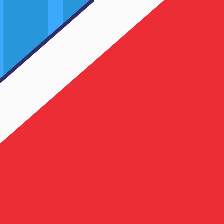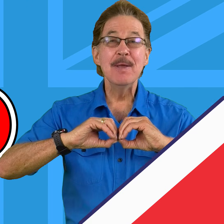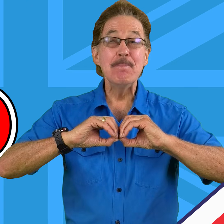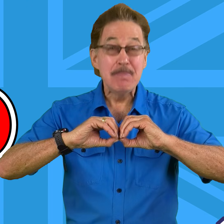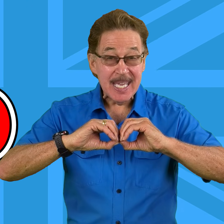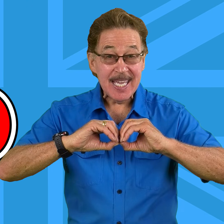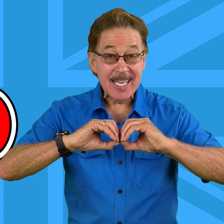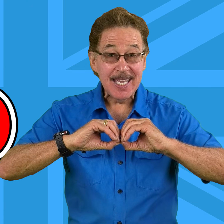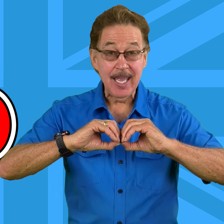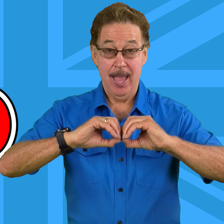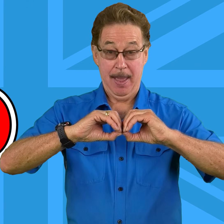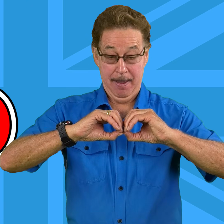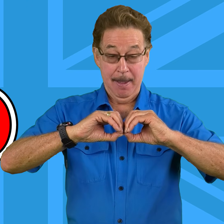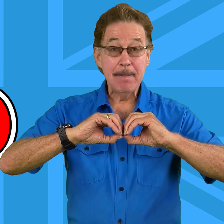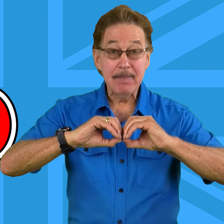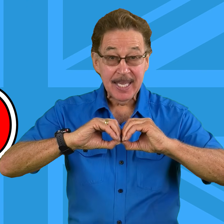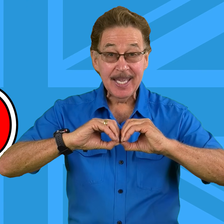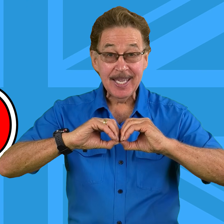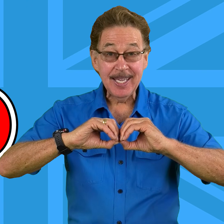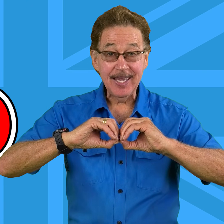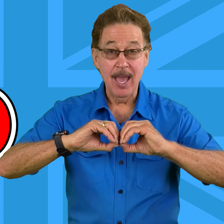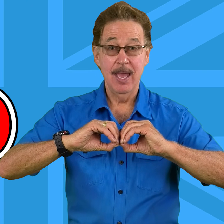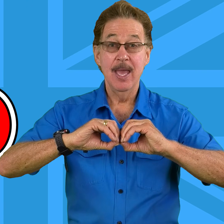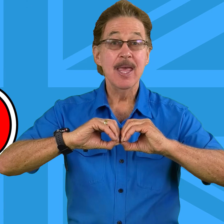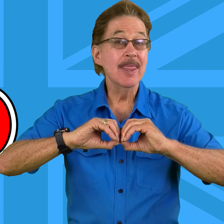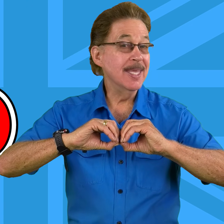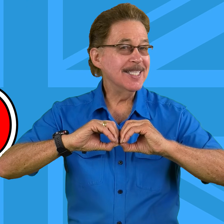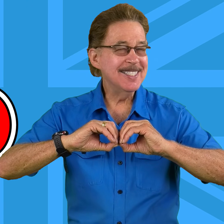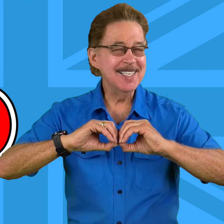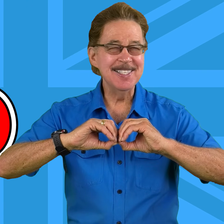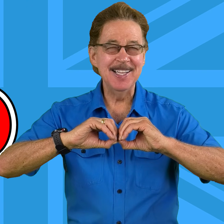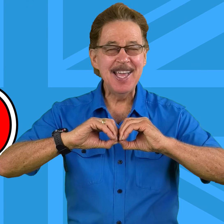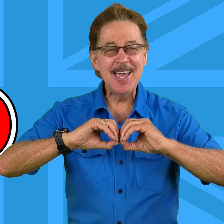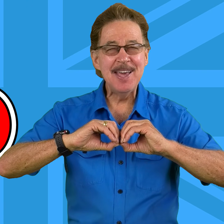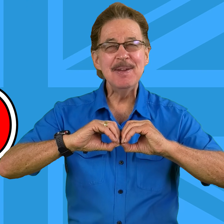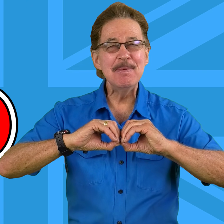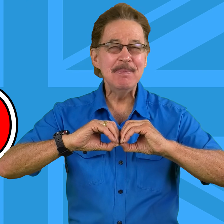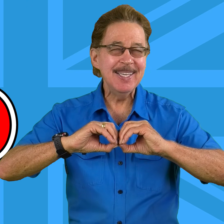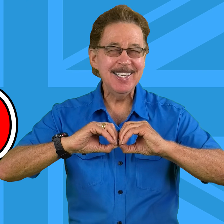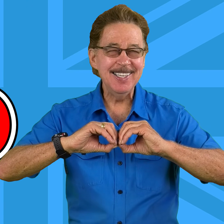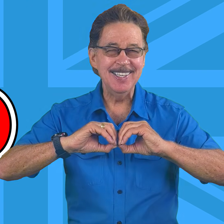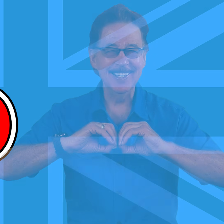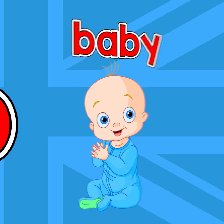B, b, this is the letter b